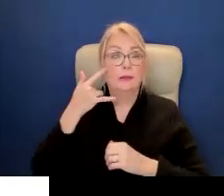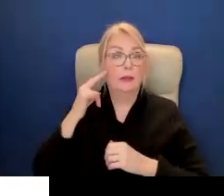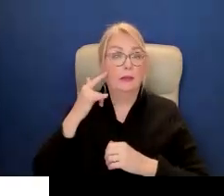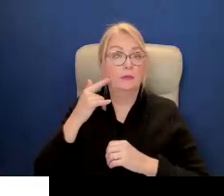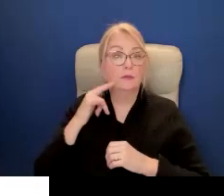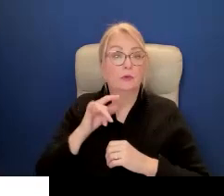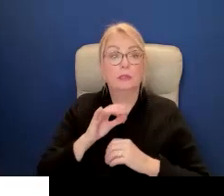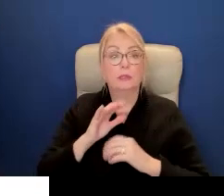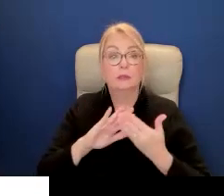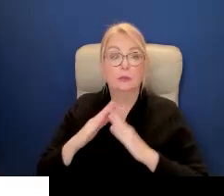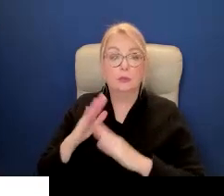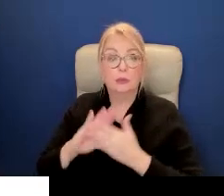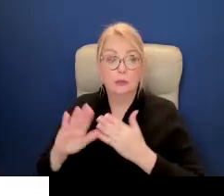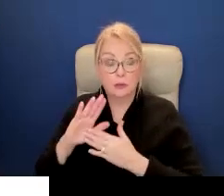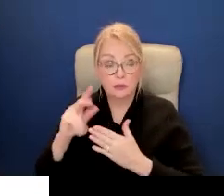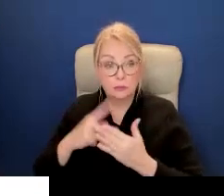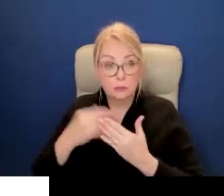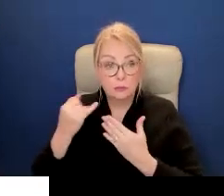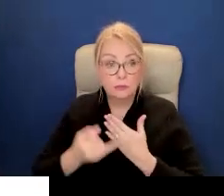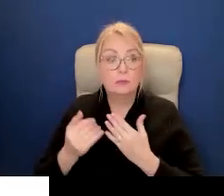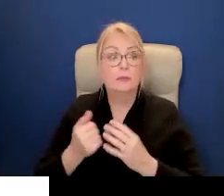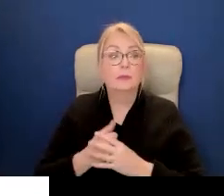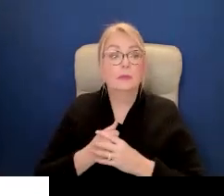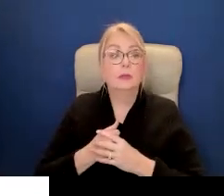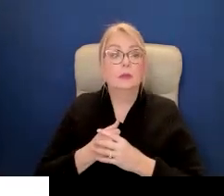Currently, the UFW Foundation is the Immigration legal service provider